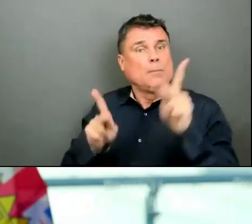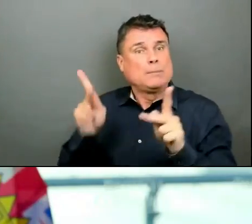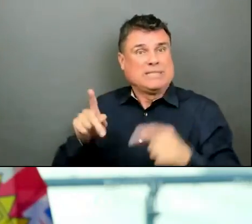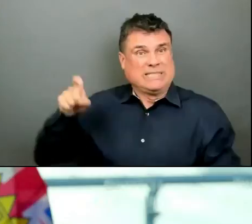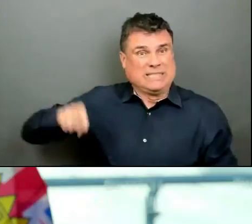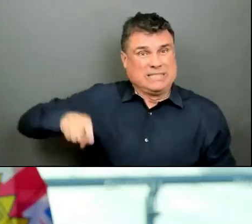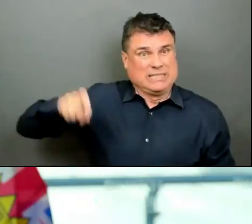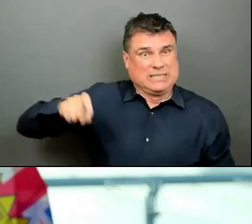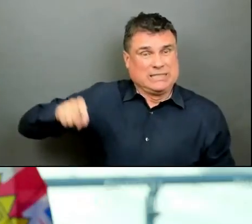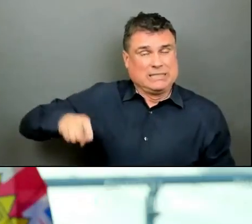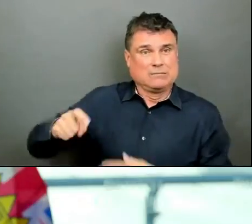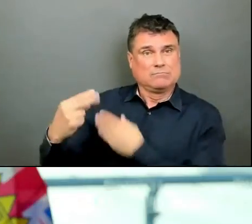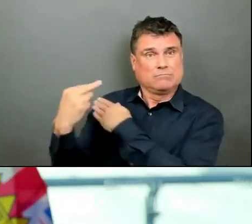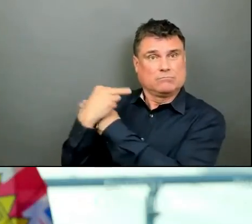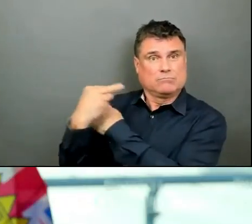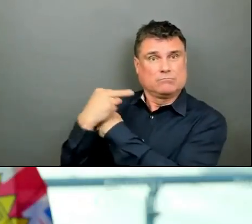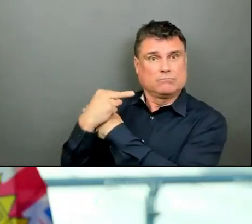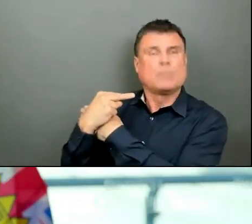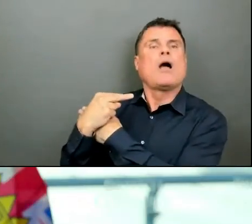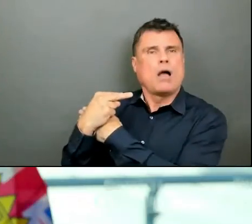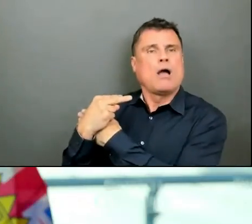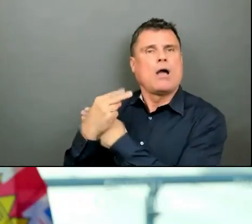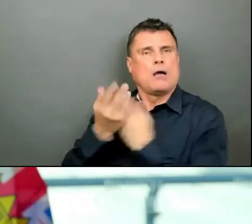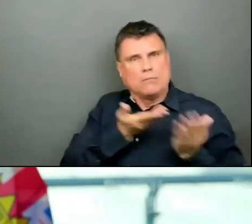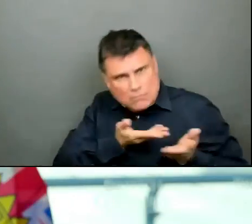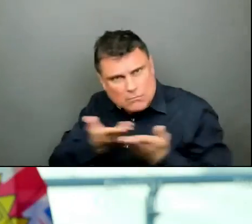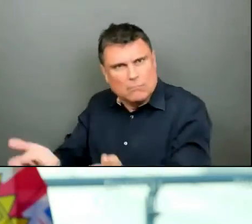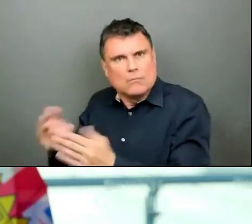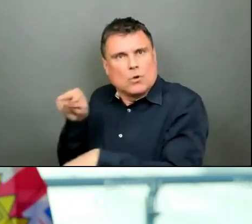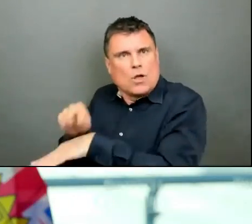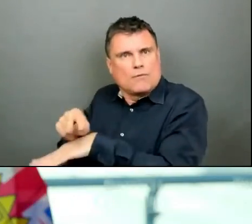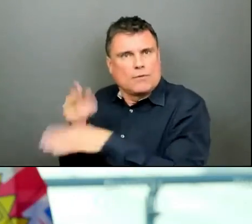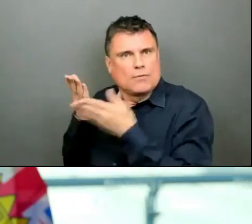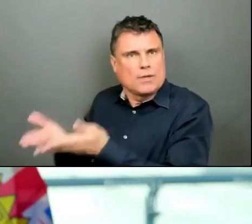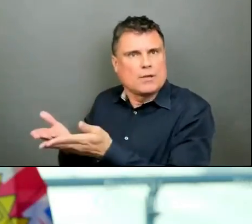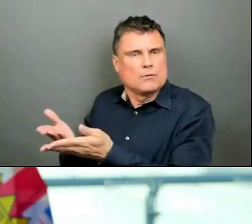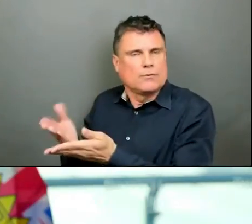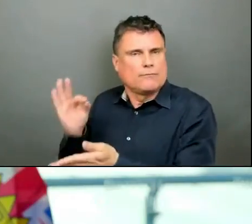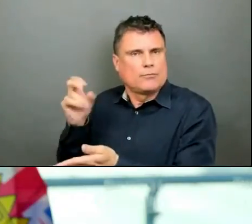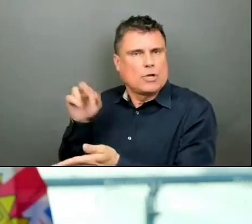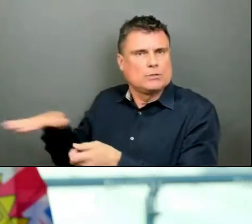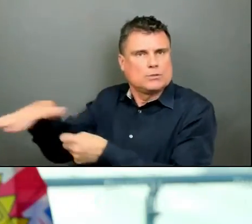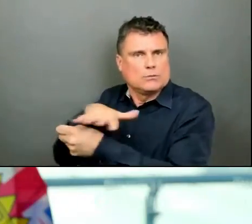can get it in these high intense ty situations? I